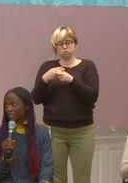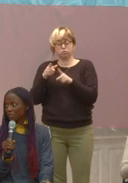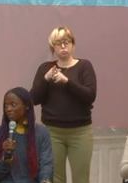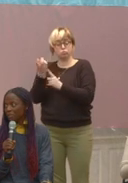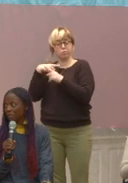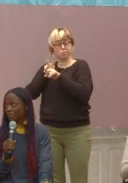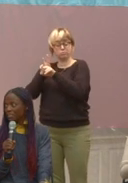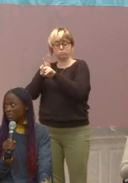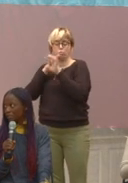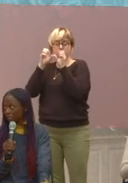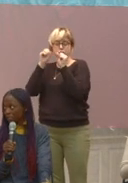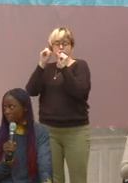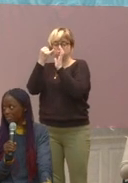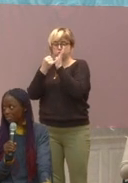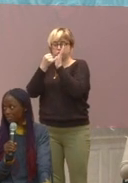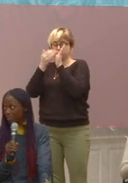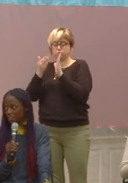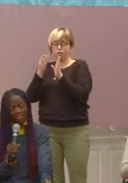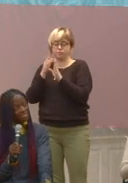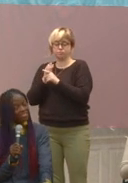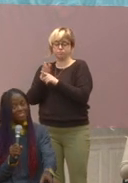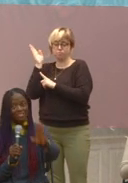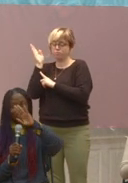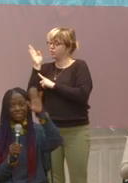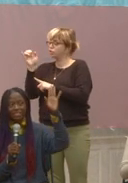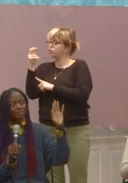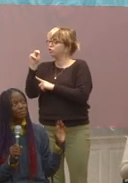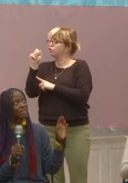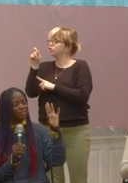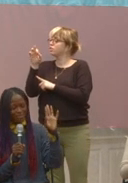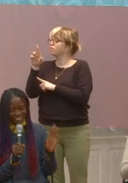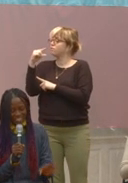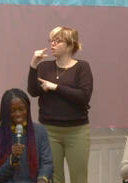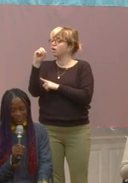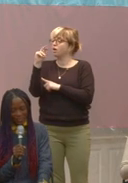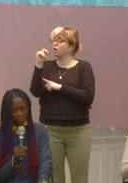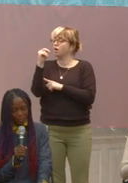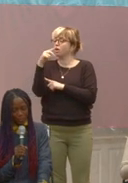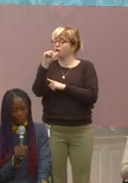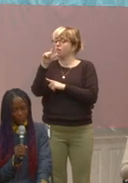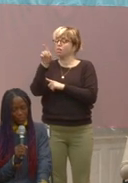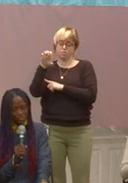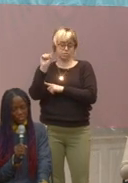an incredible art historian, Professor Jennifer Gonzalez, she